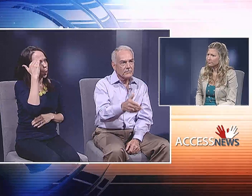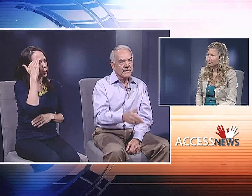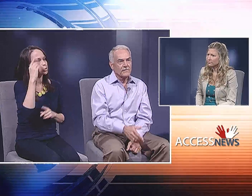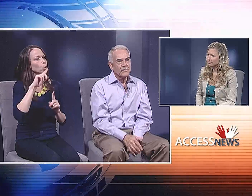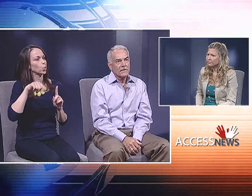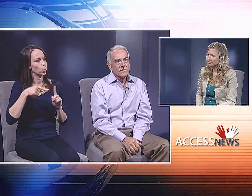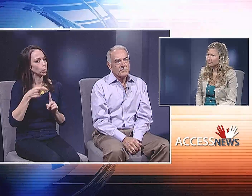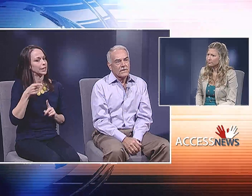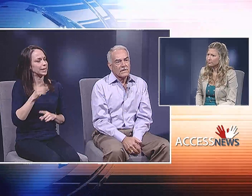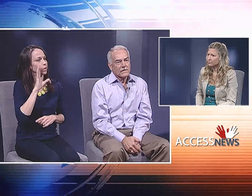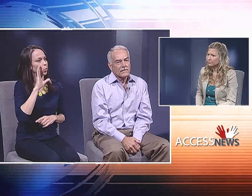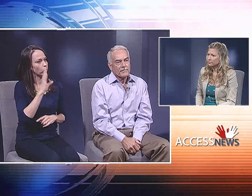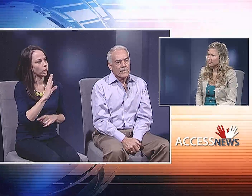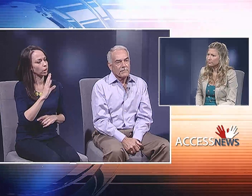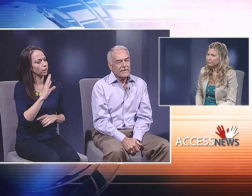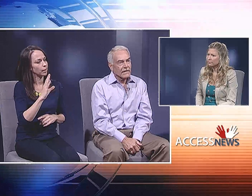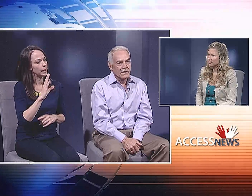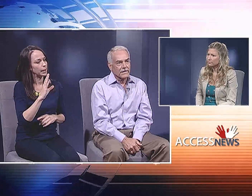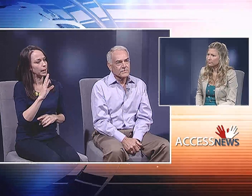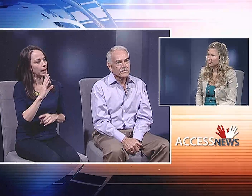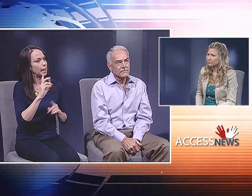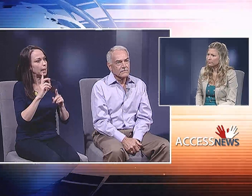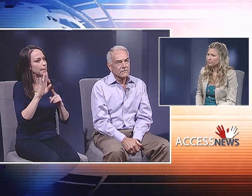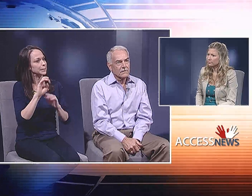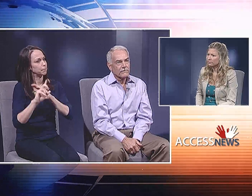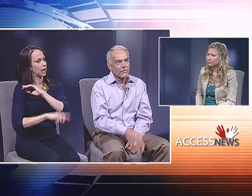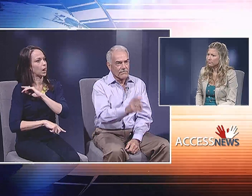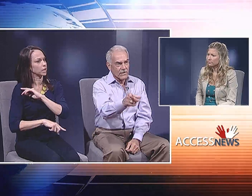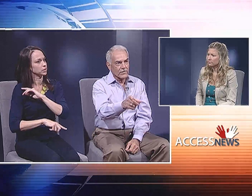to be penalized for voting.